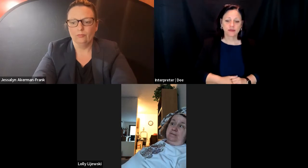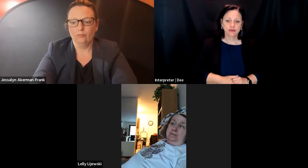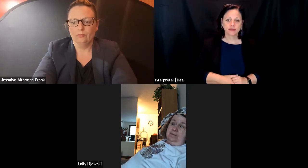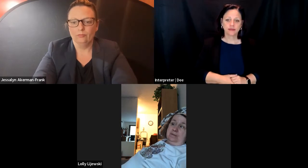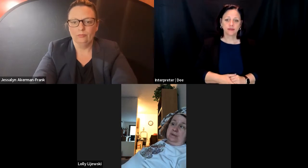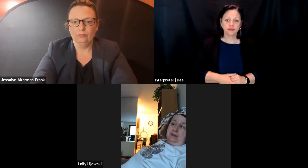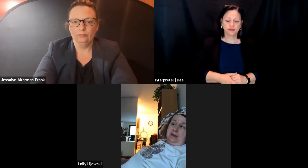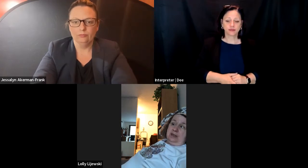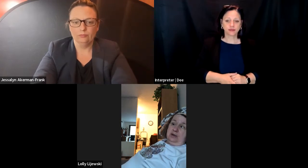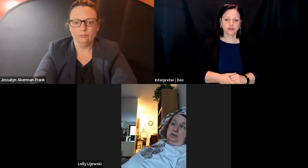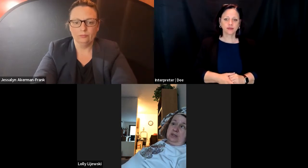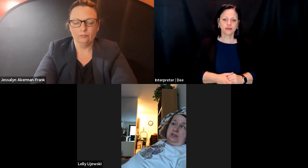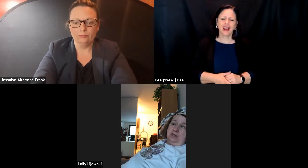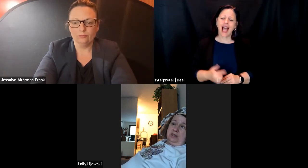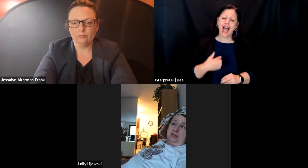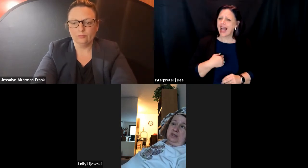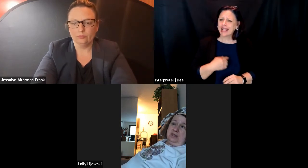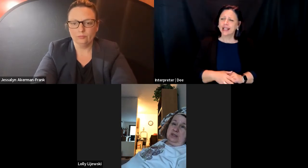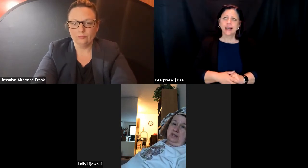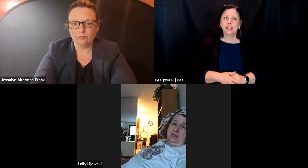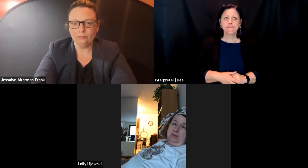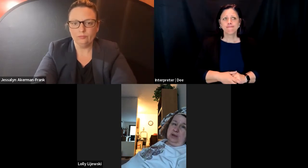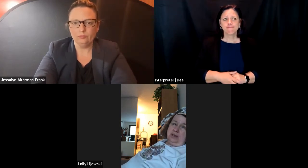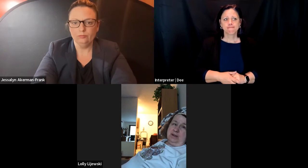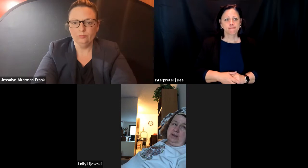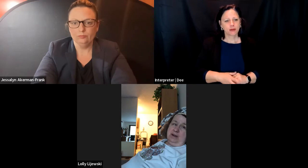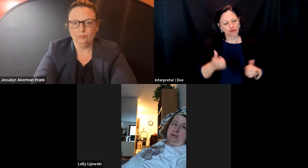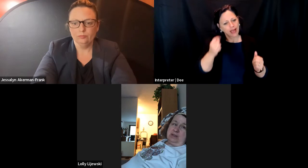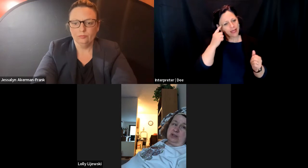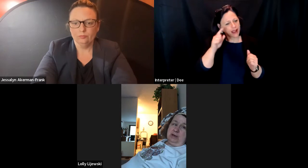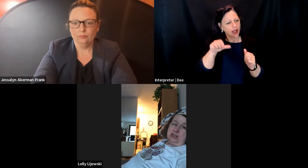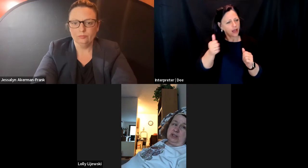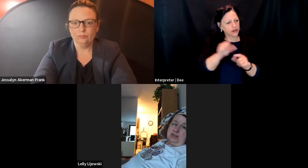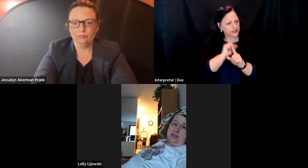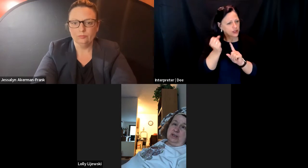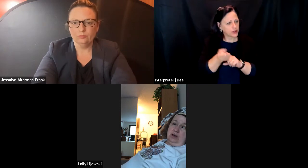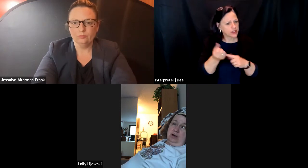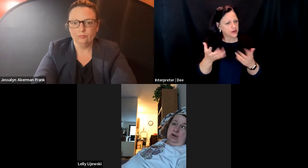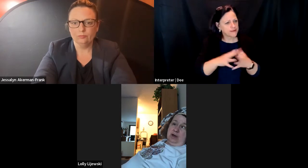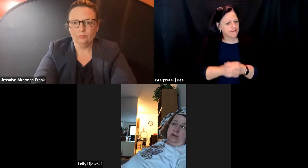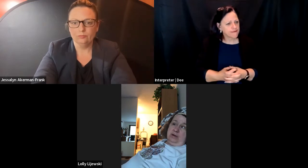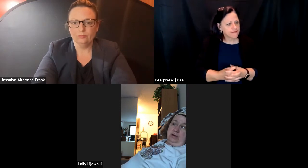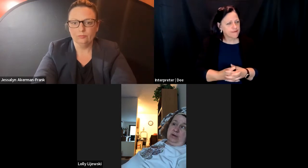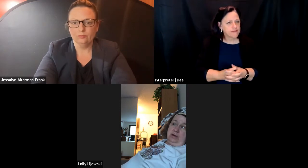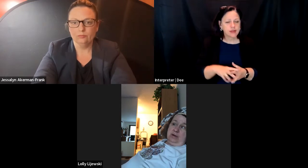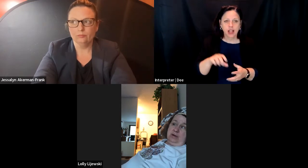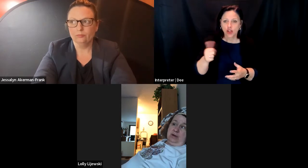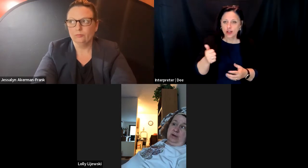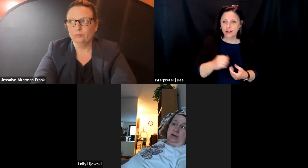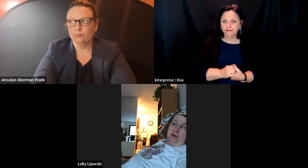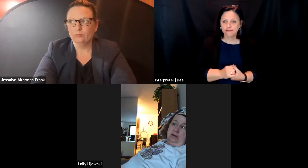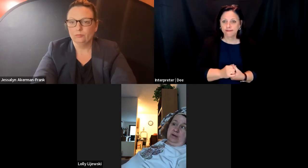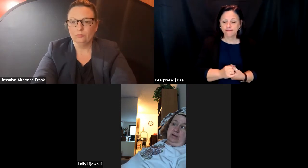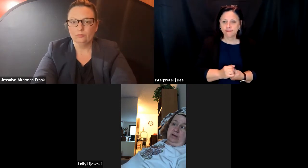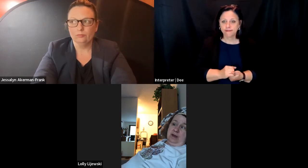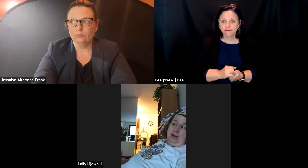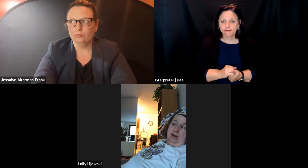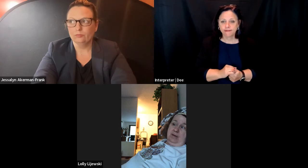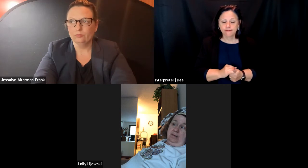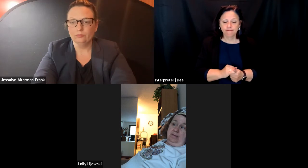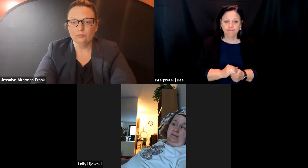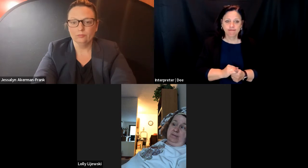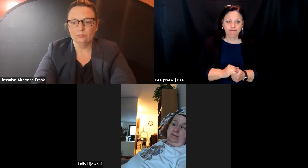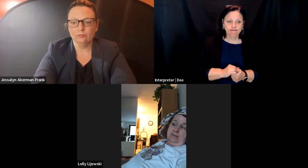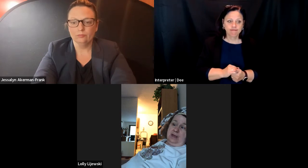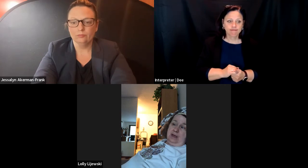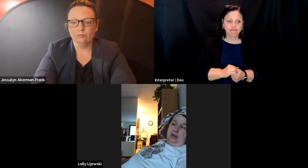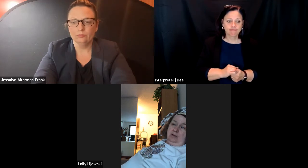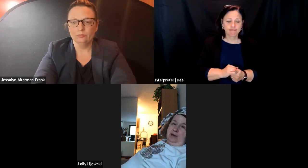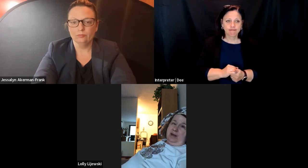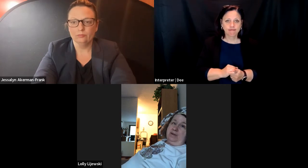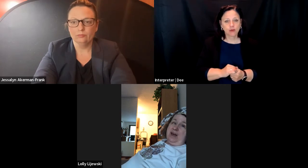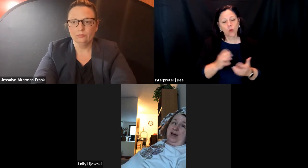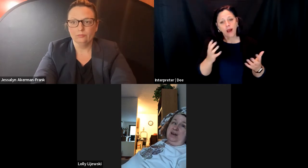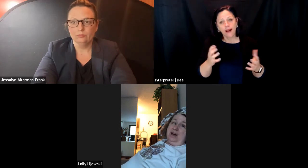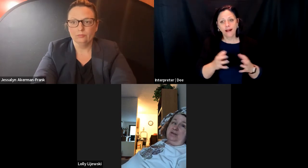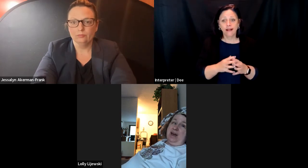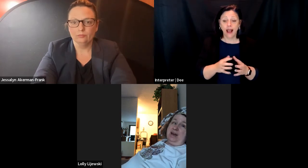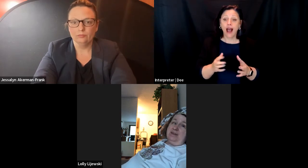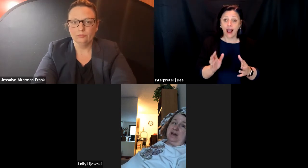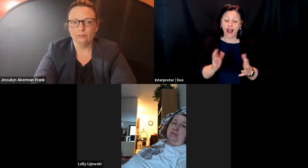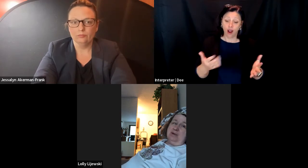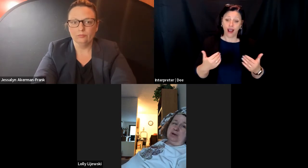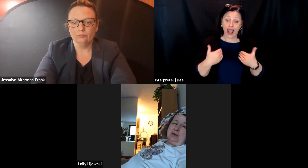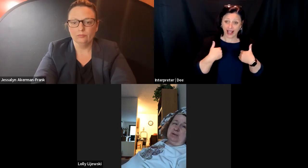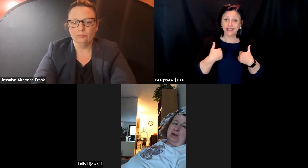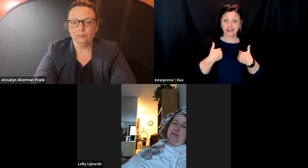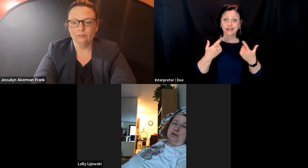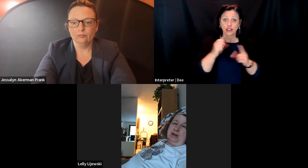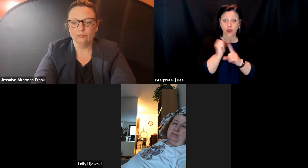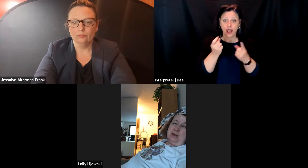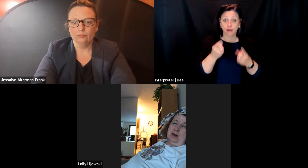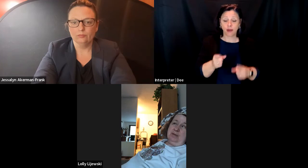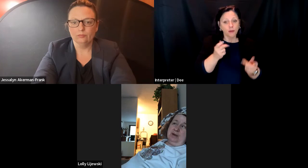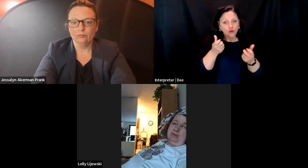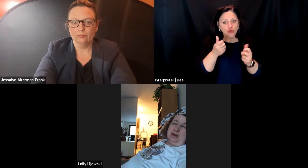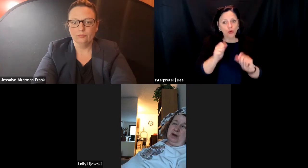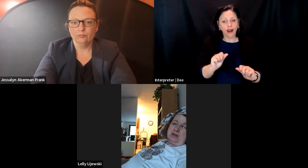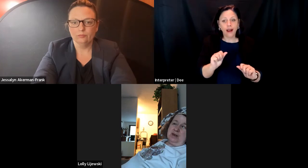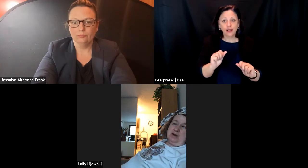So I try to direct them in that way.